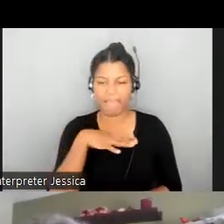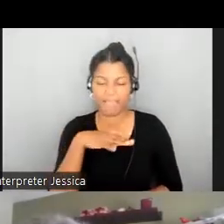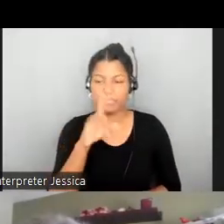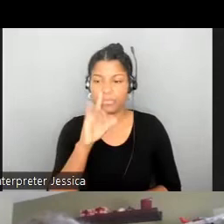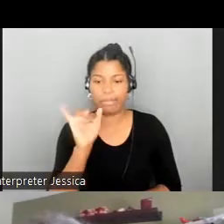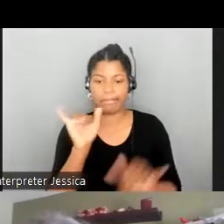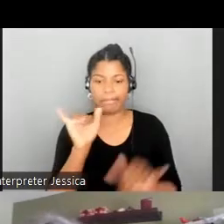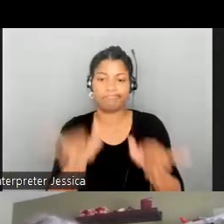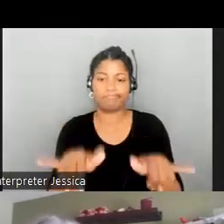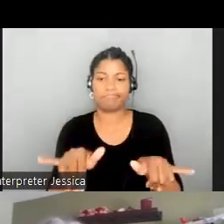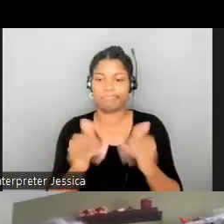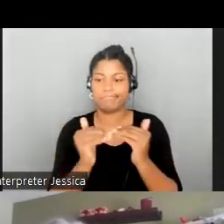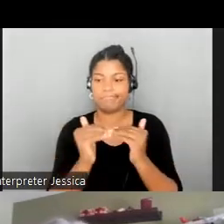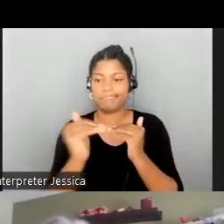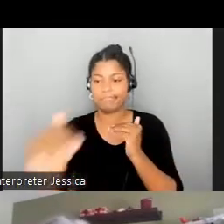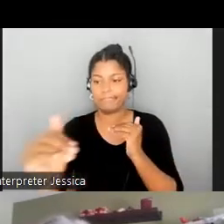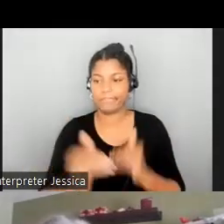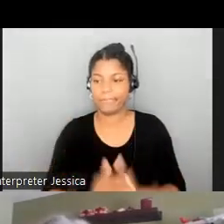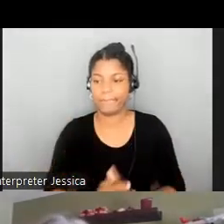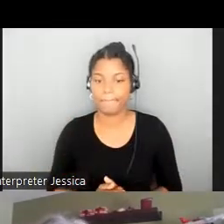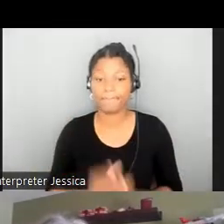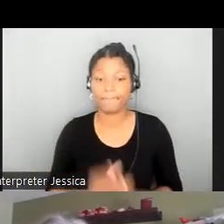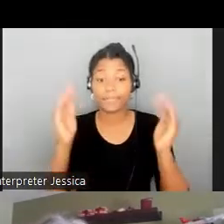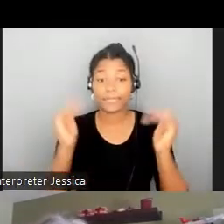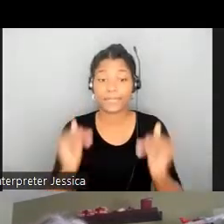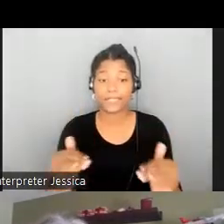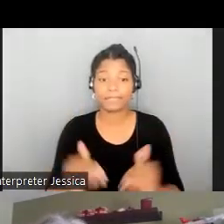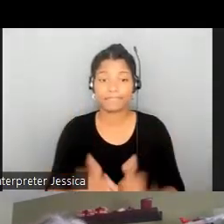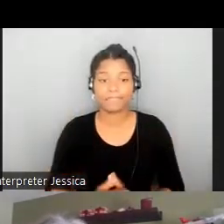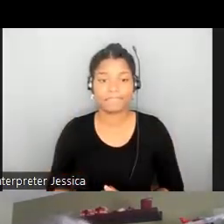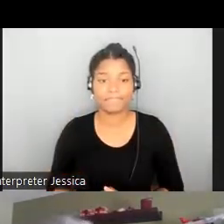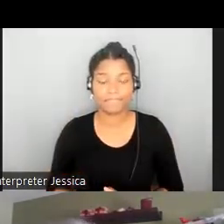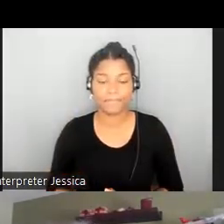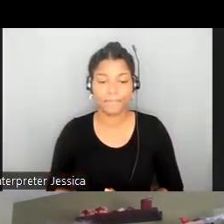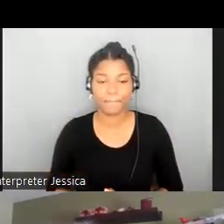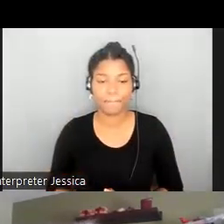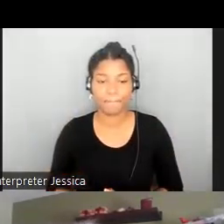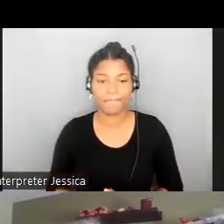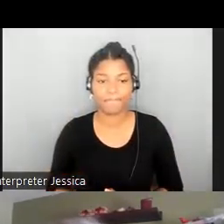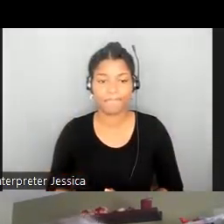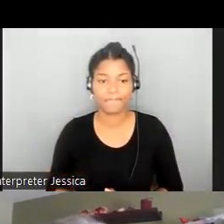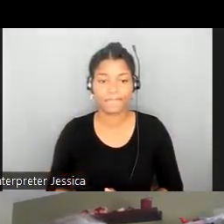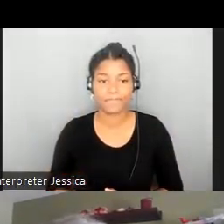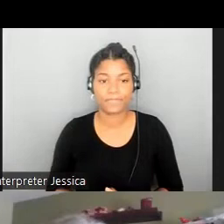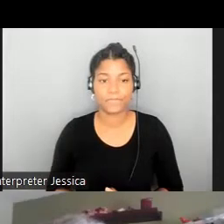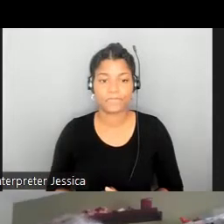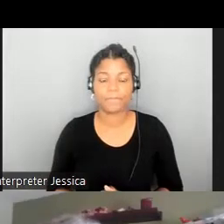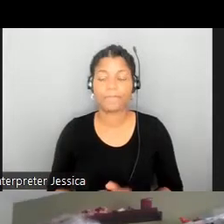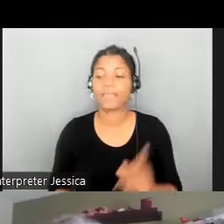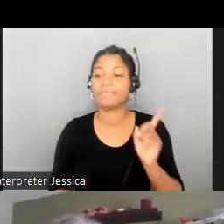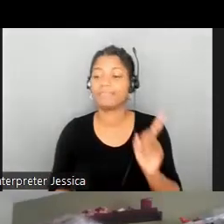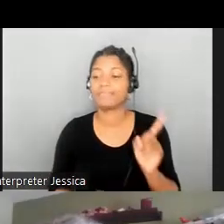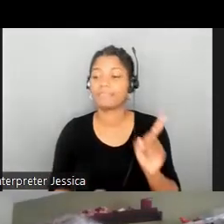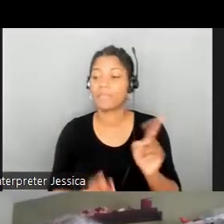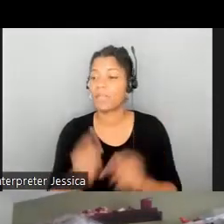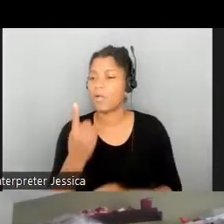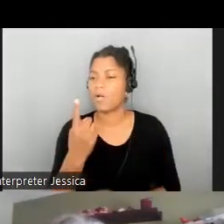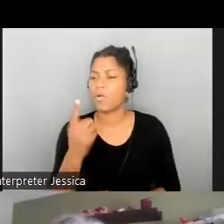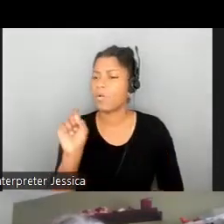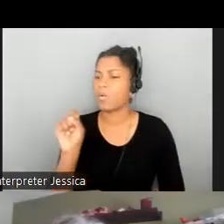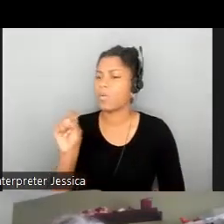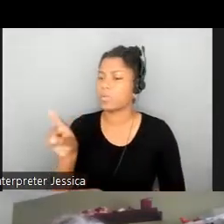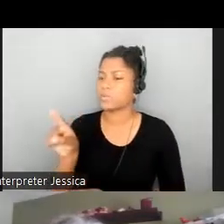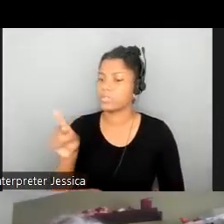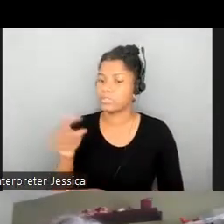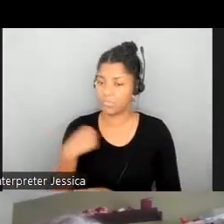One of the questions that was asked—what we were talking about in the presentation